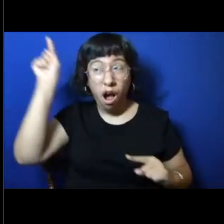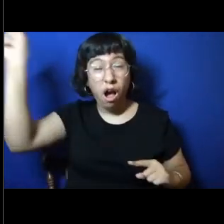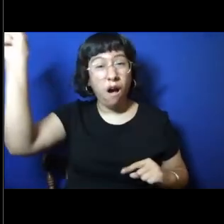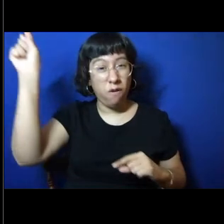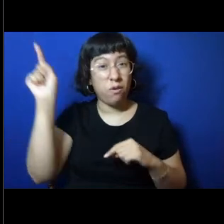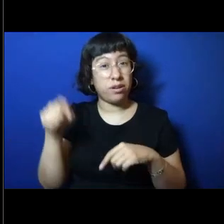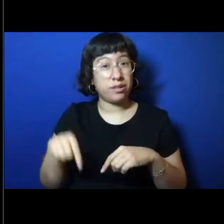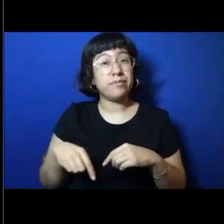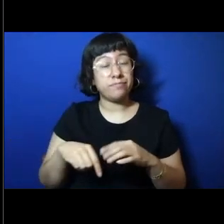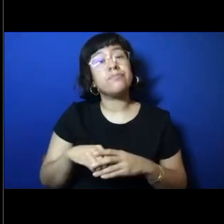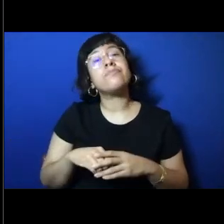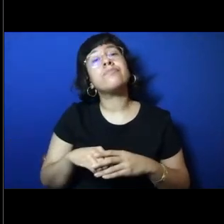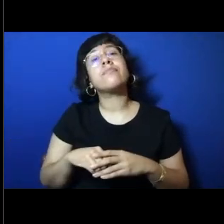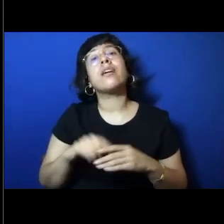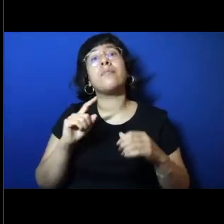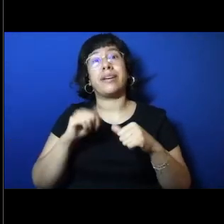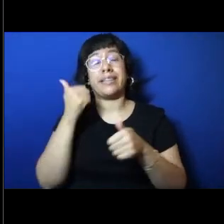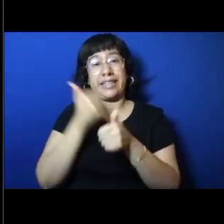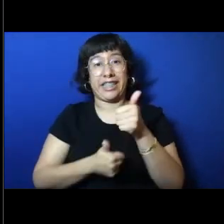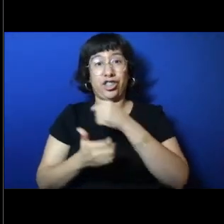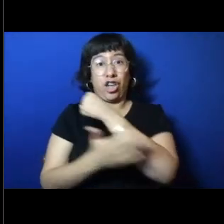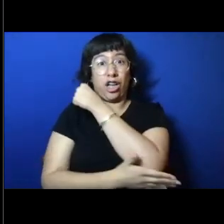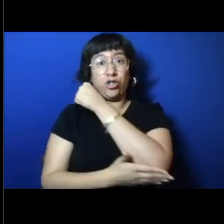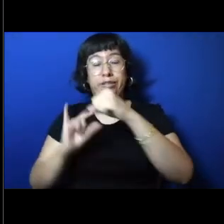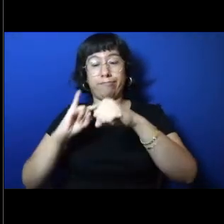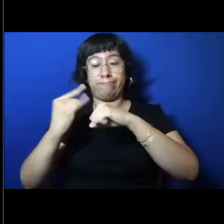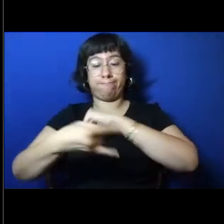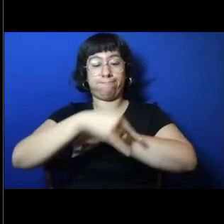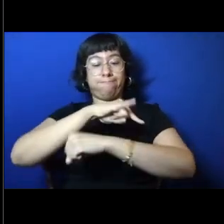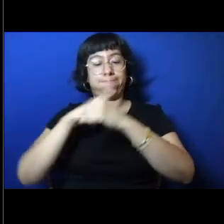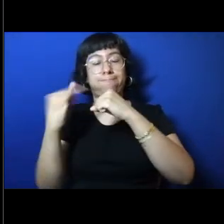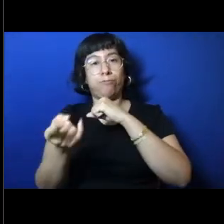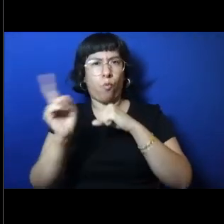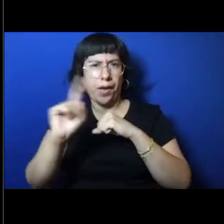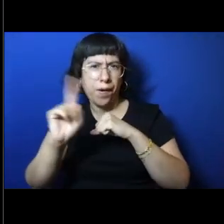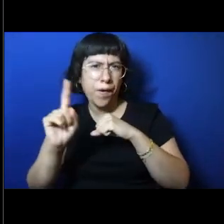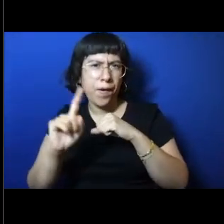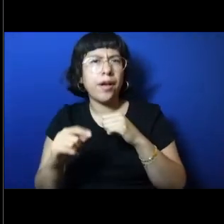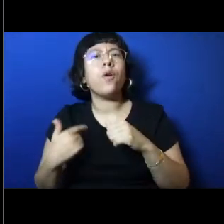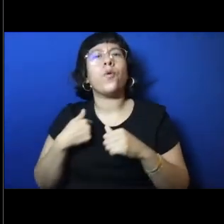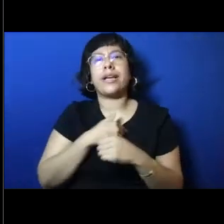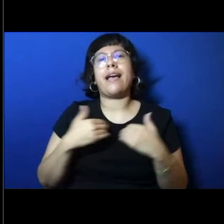those specific spots are controlling satellites. Like the United States has one over the east coast and the west coast.